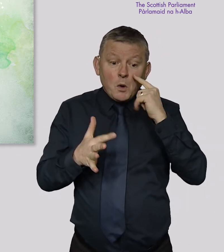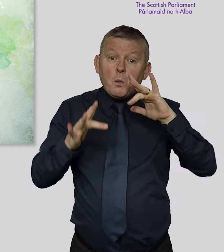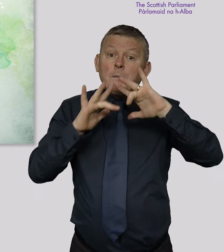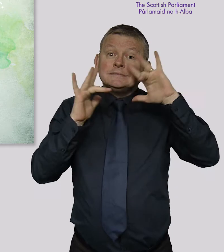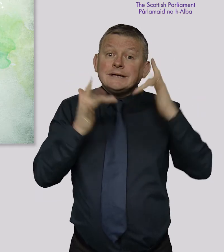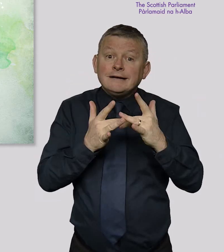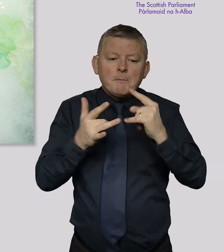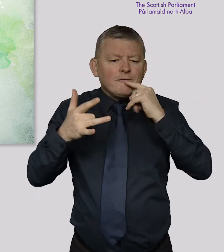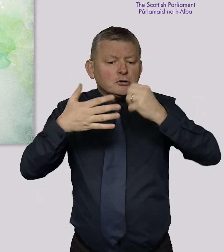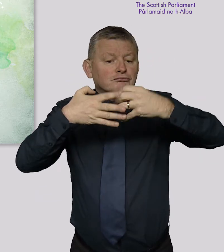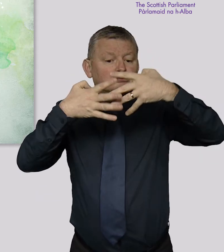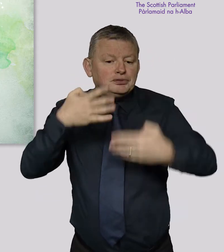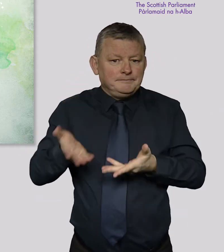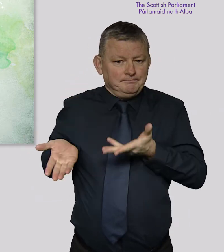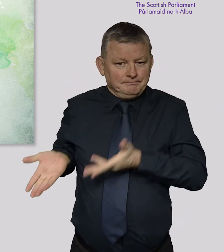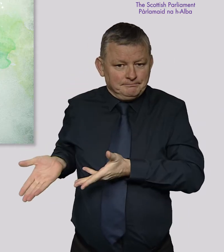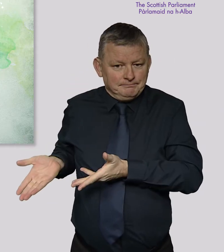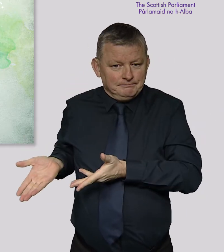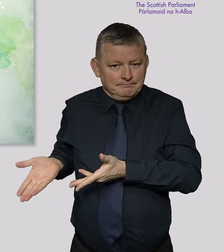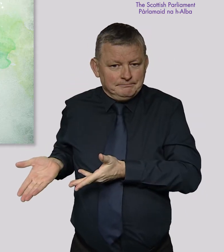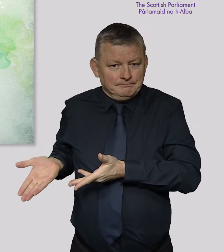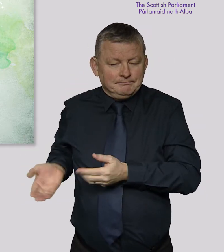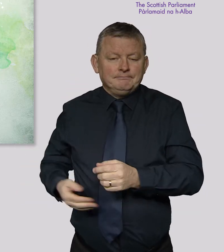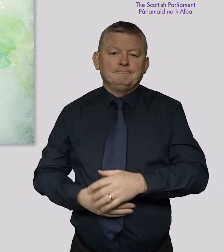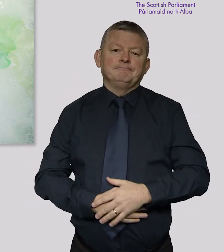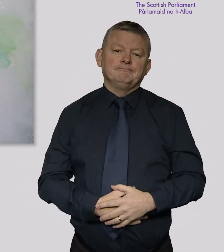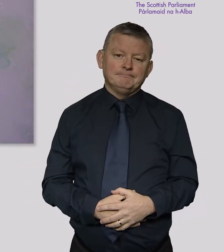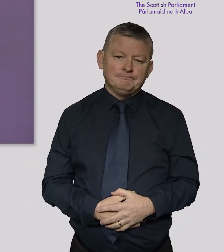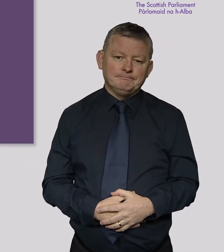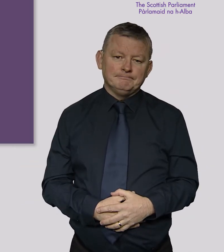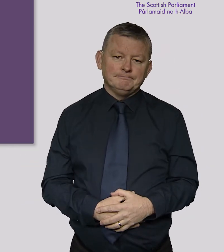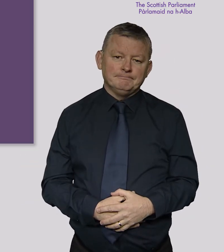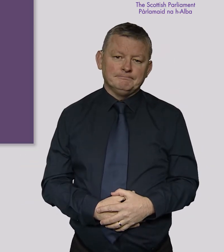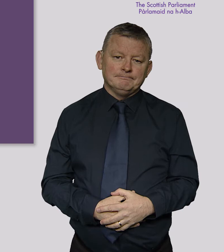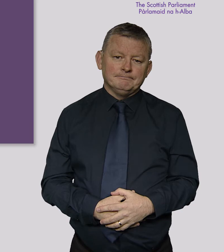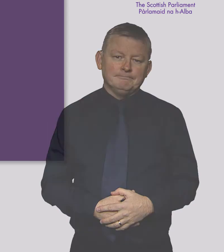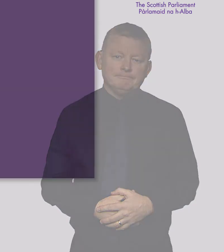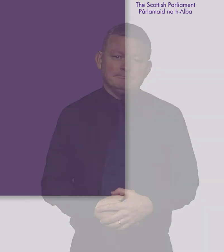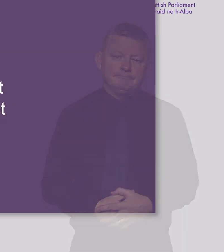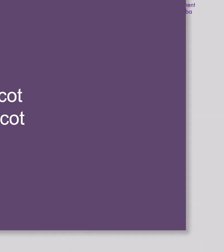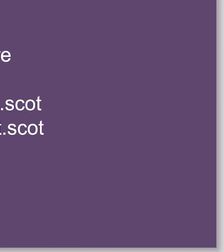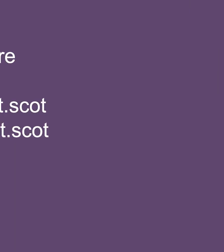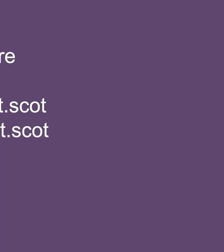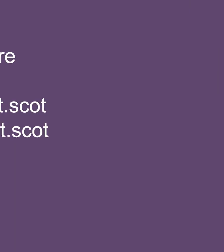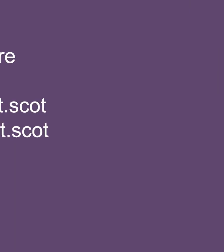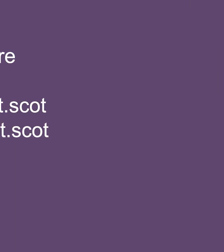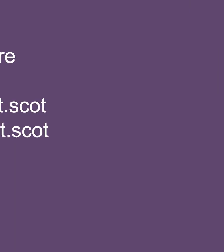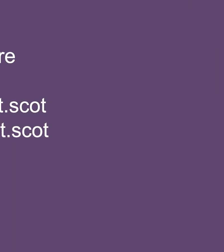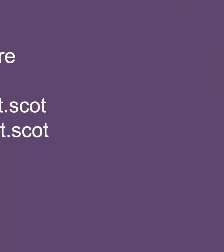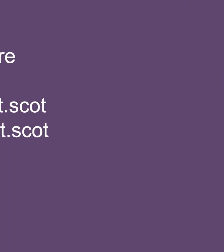www.spice-spotlight.scot